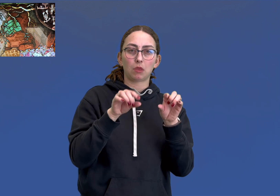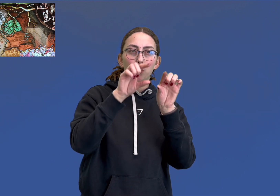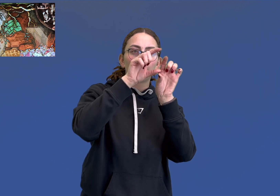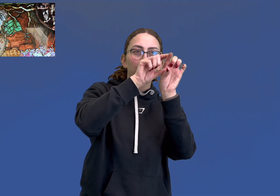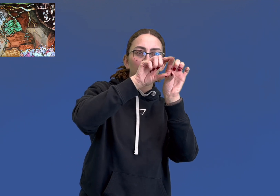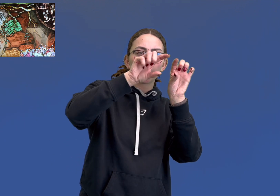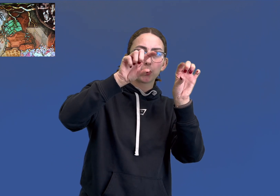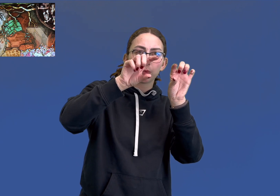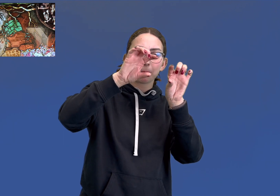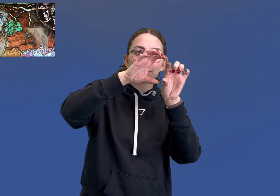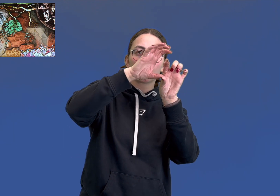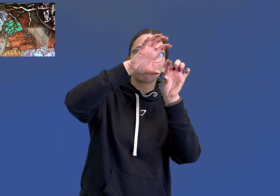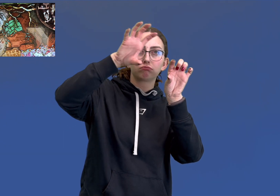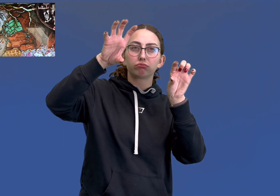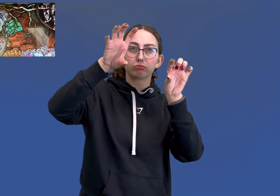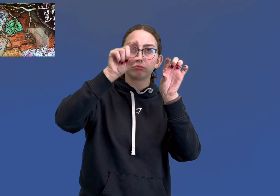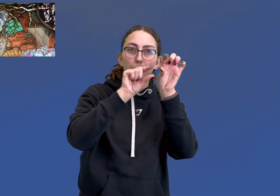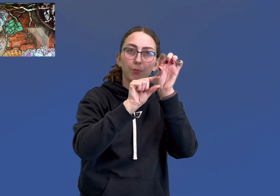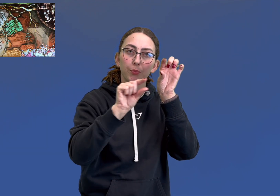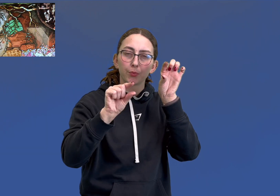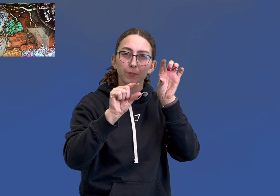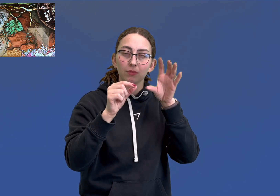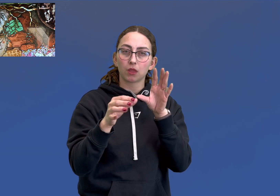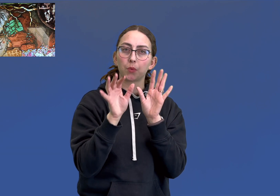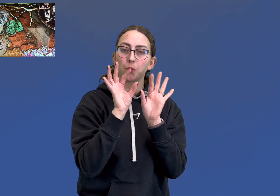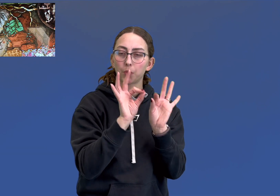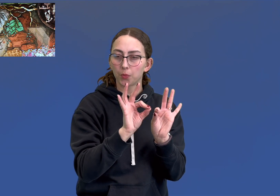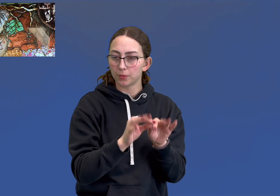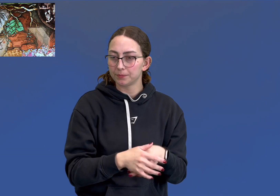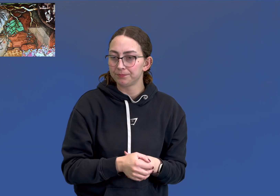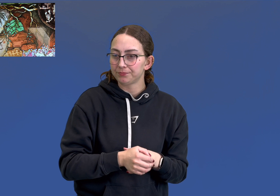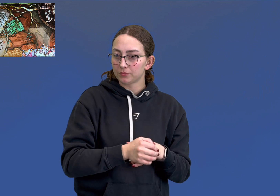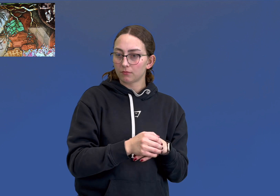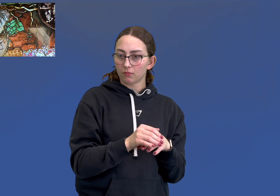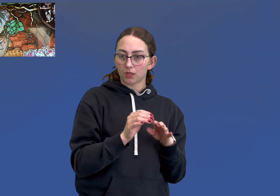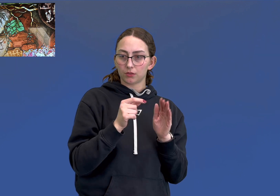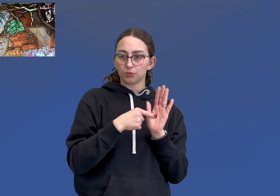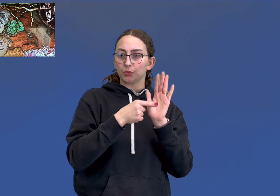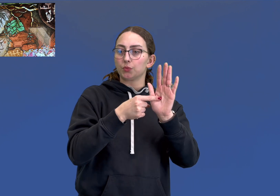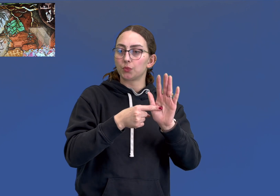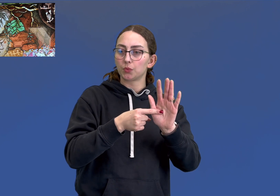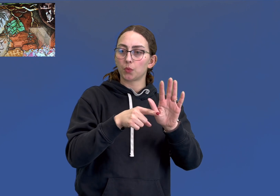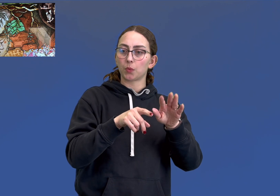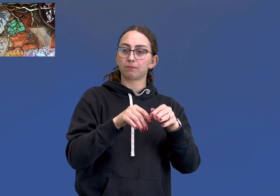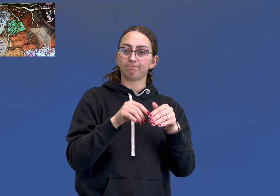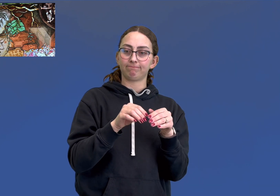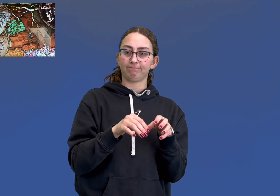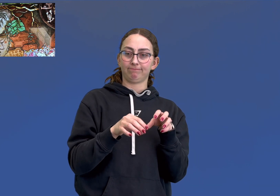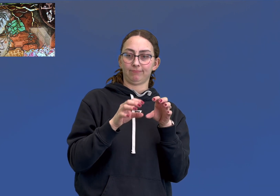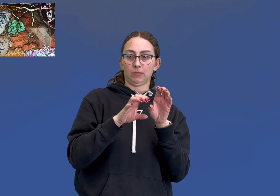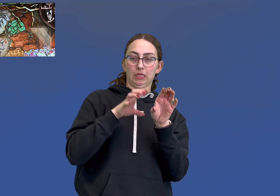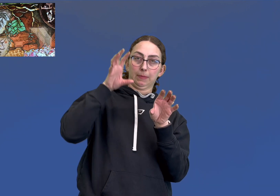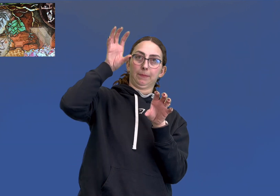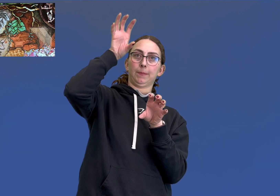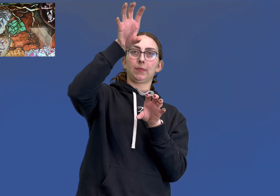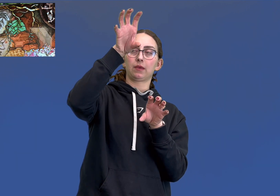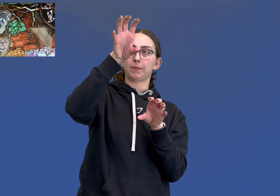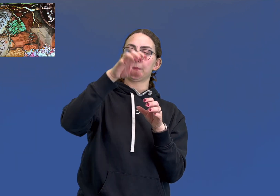Two larger animals on top and two smaller on the bottom On the rock above it shows three wavy lines